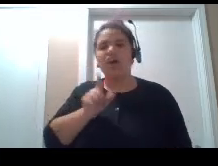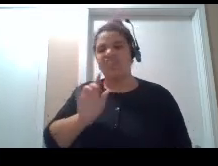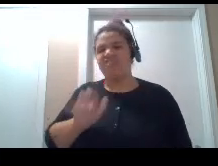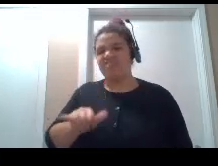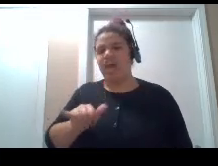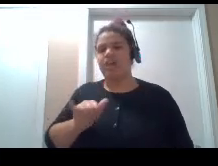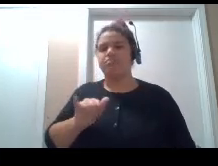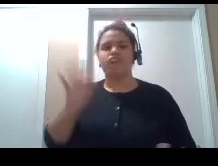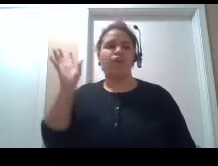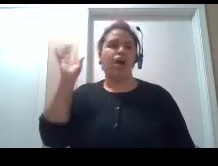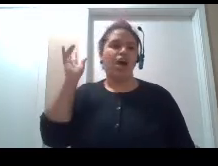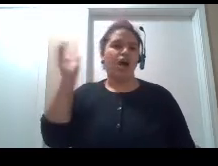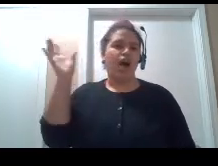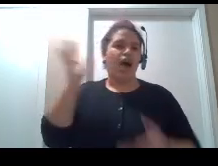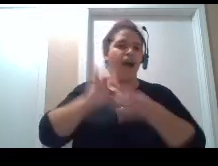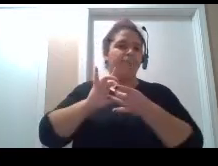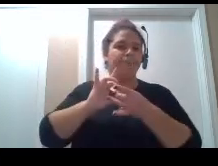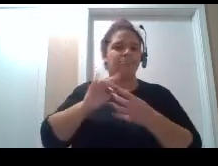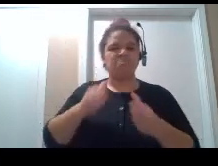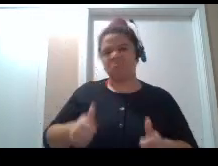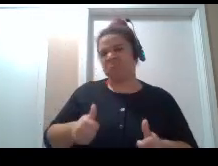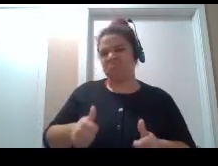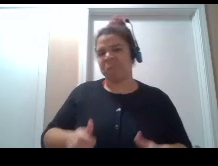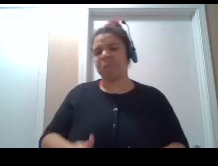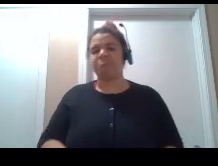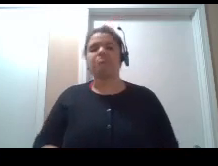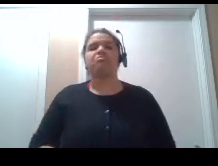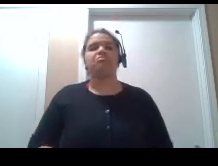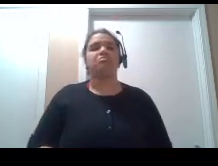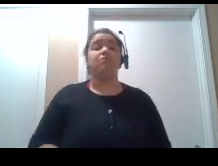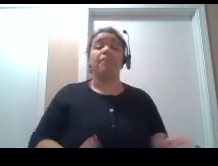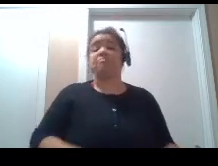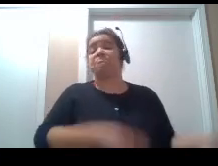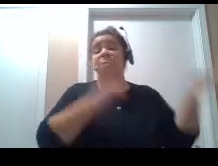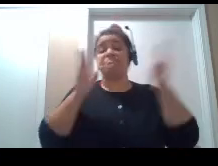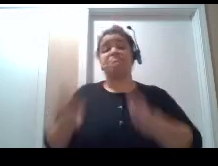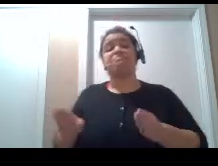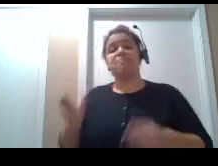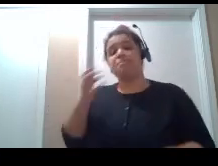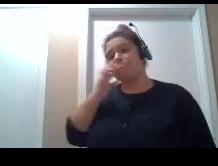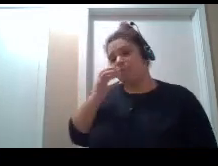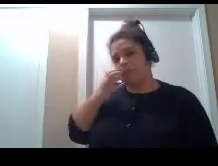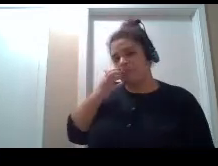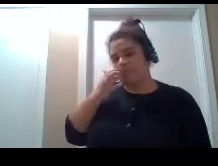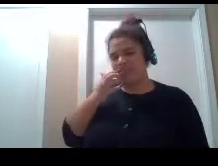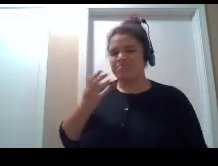Now, I'm going to talk a little bit about how to use Teams from a smartphone. But first of all,